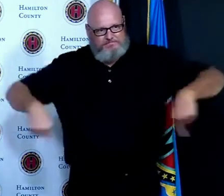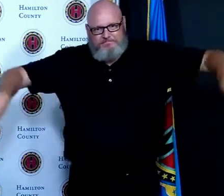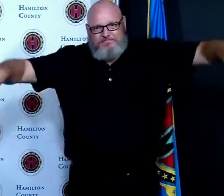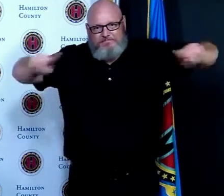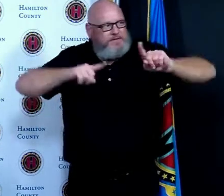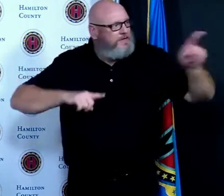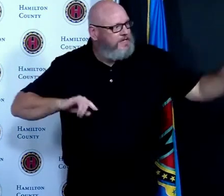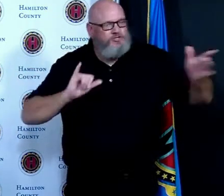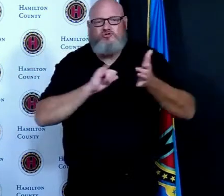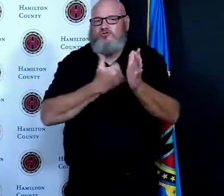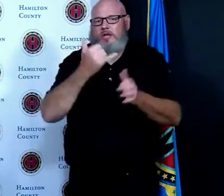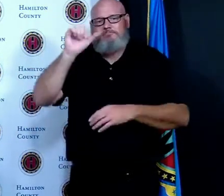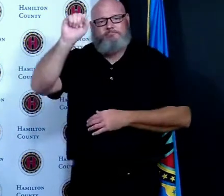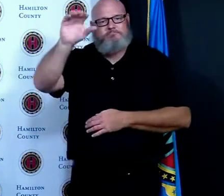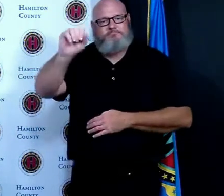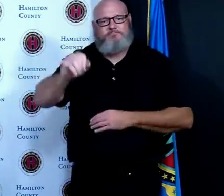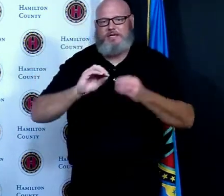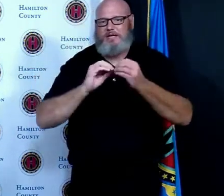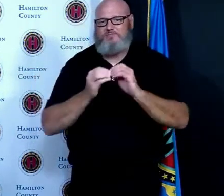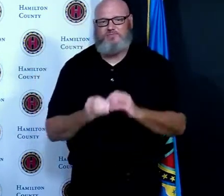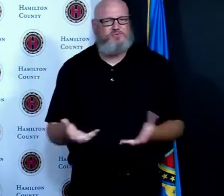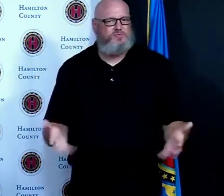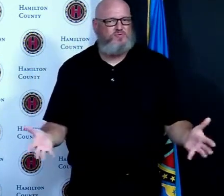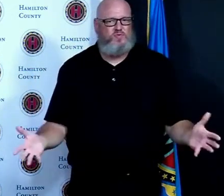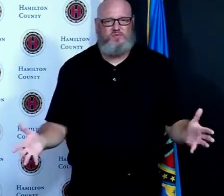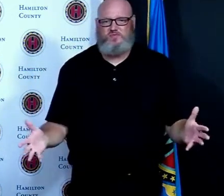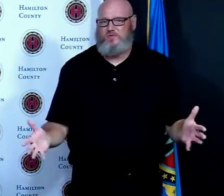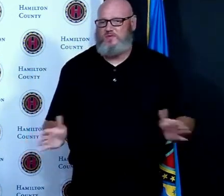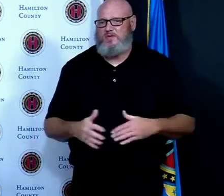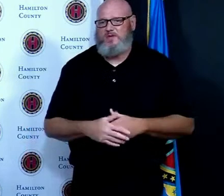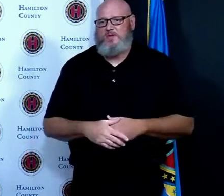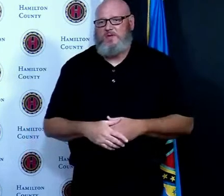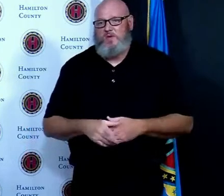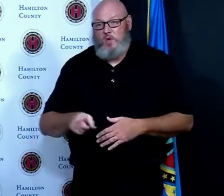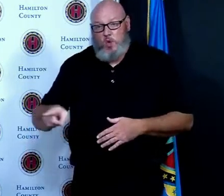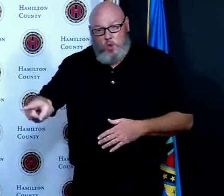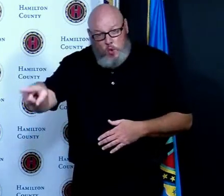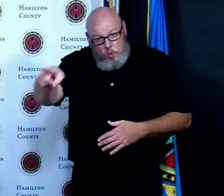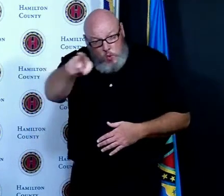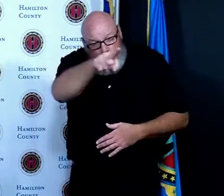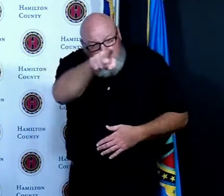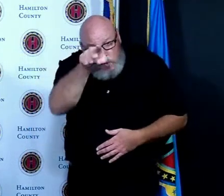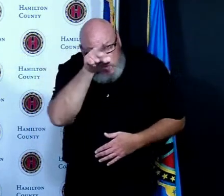right so everybody in this community needs to understand how what this trend looks like and